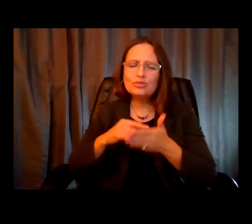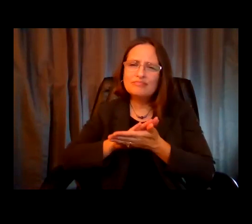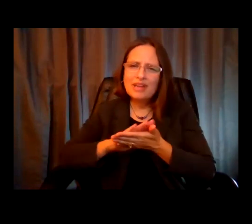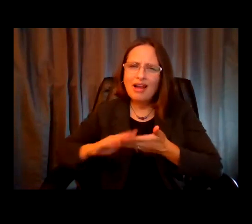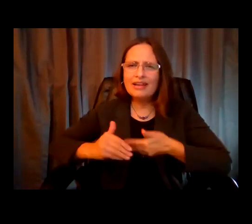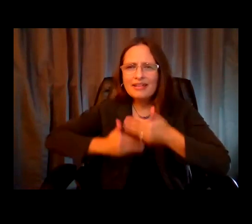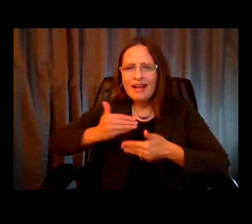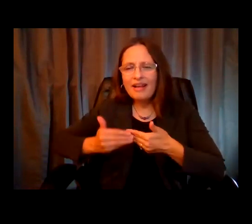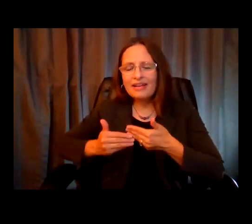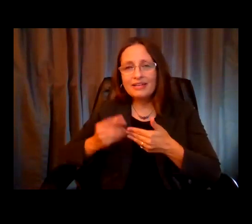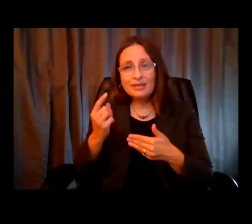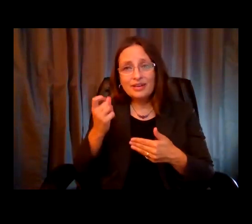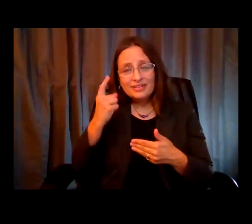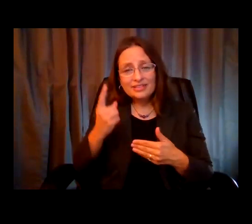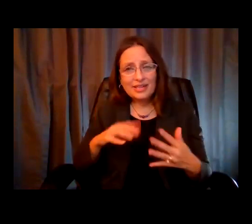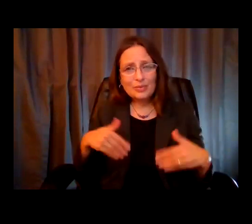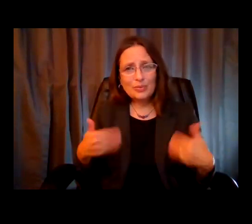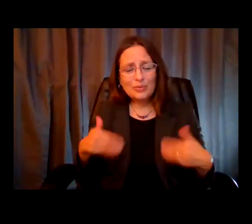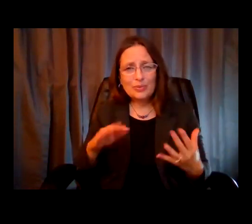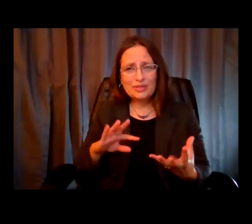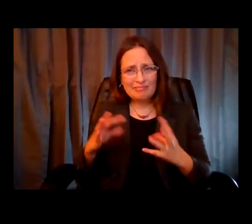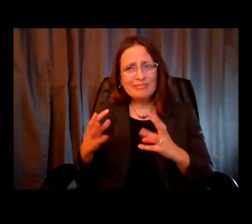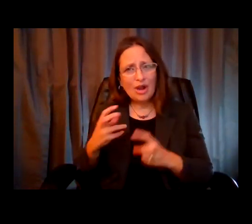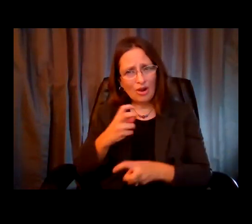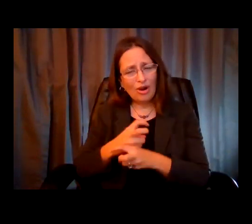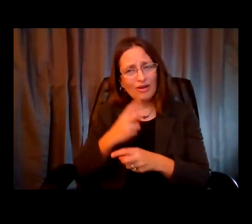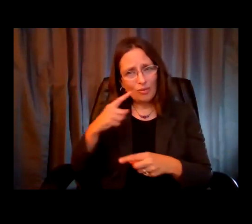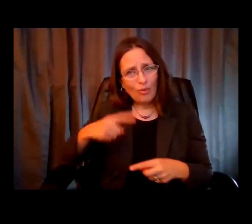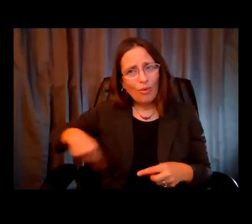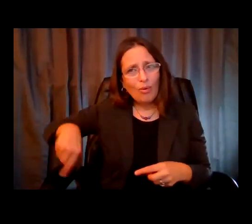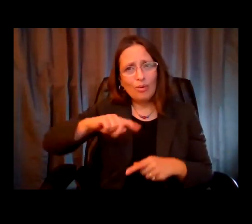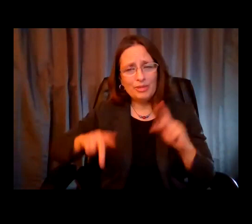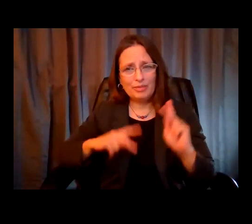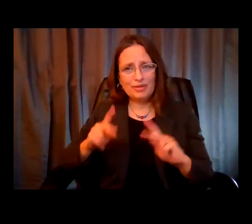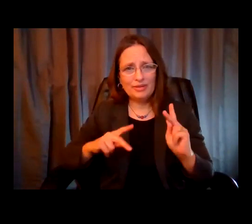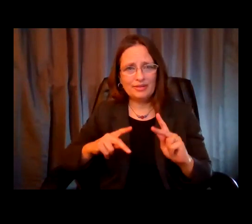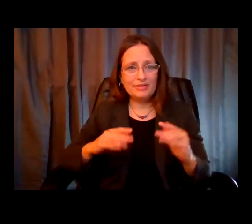it comes to communication, with hearing loss or deafness, I like to think about